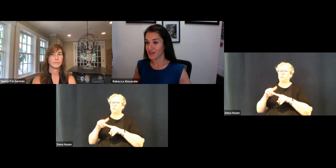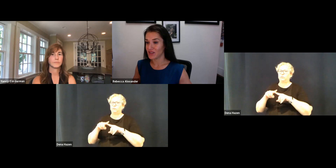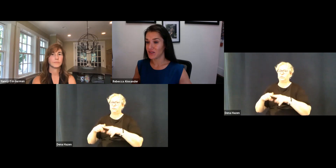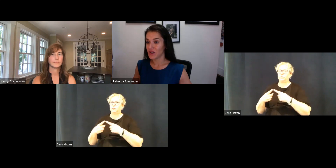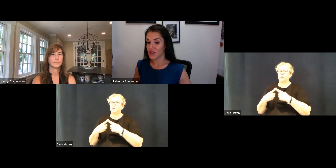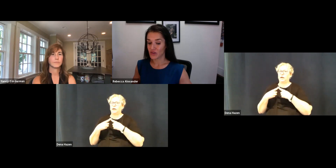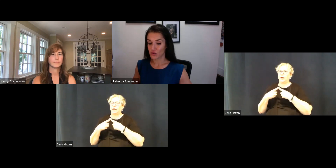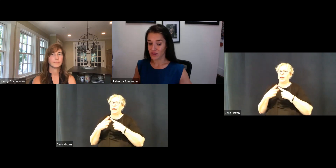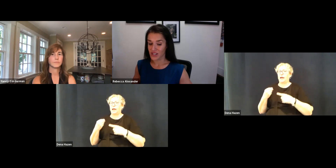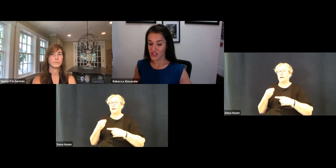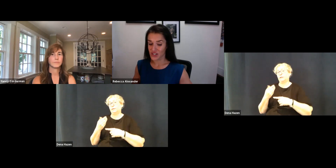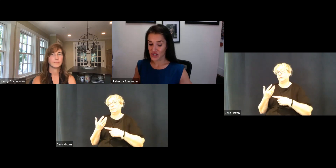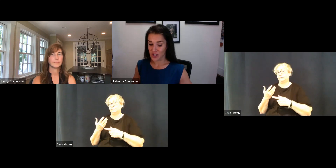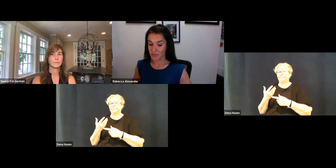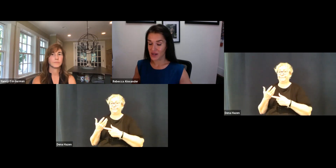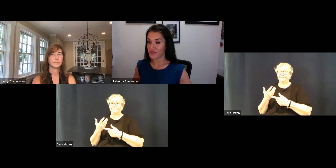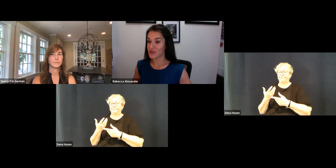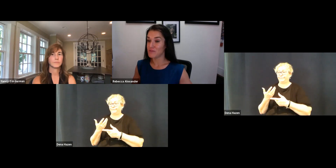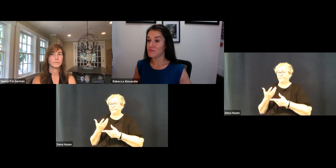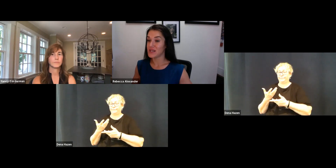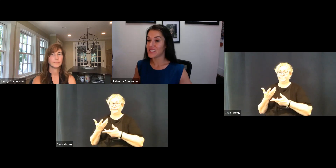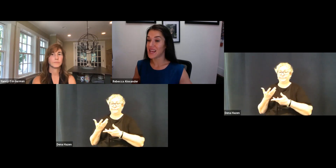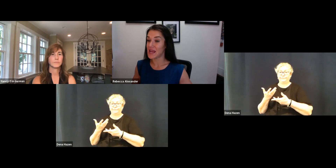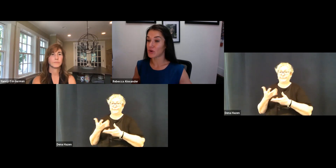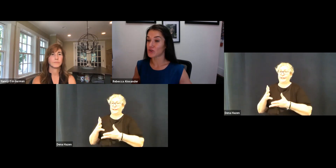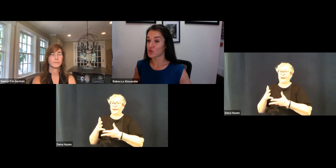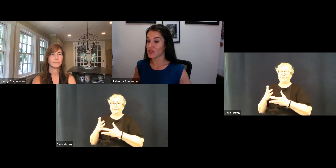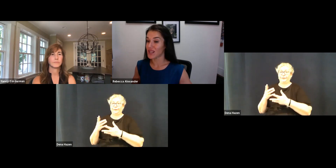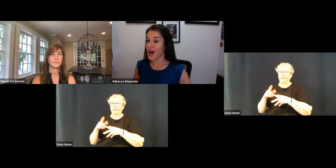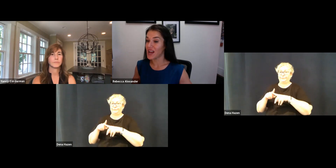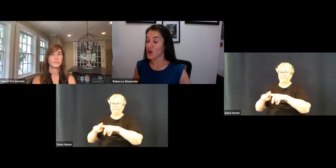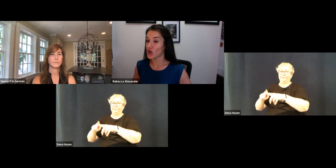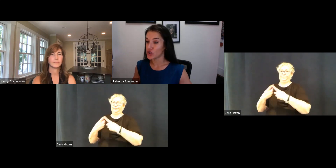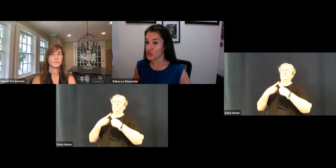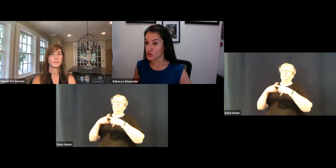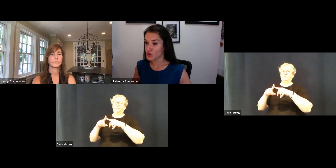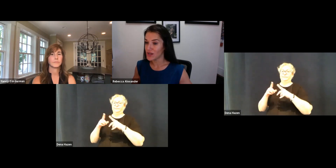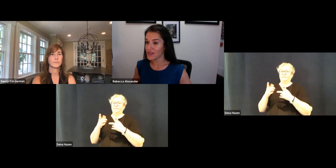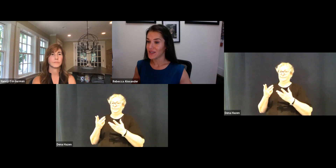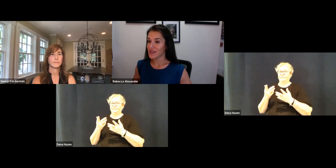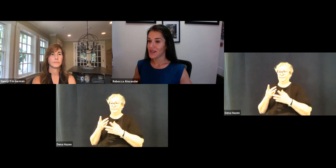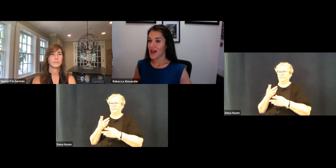in the relationship of him being able to rely on you,